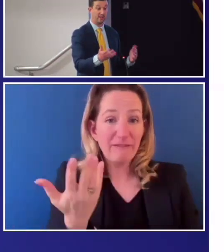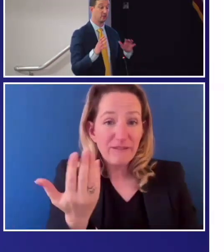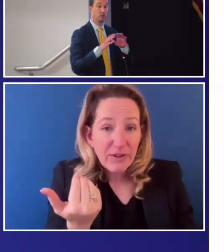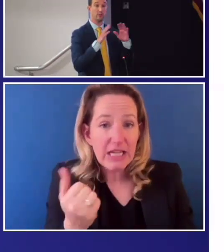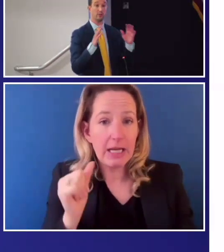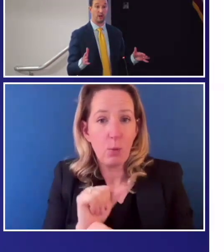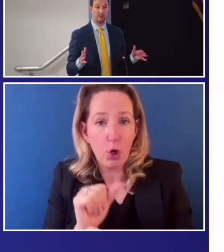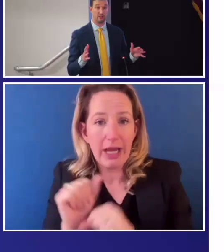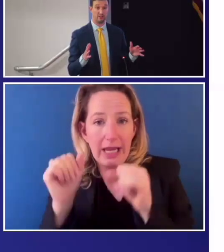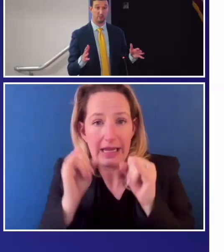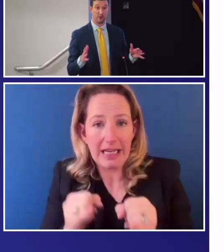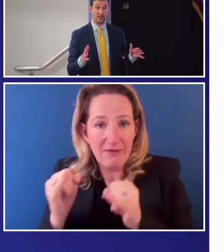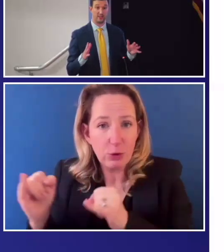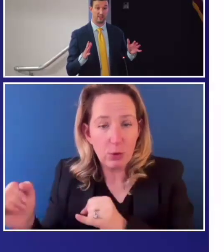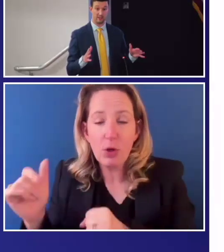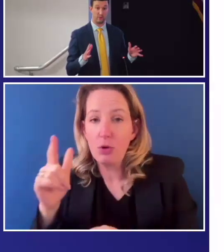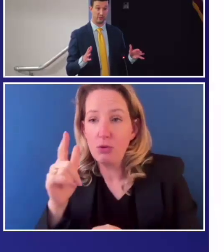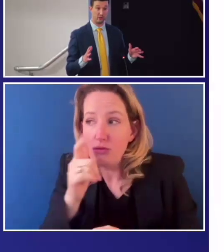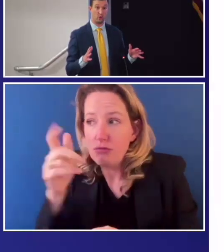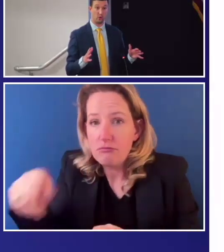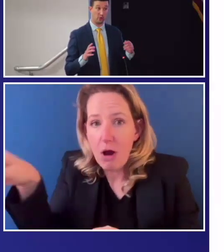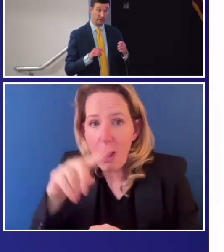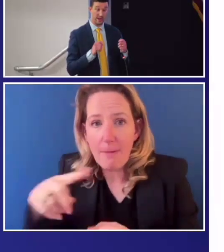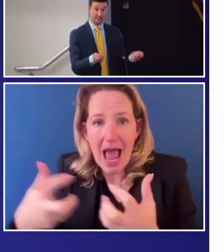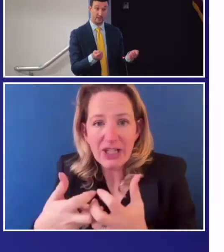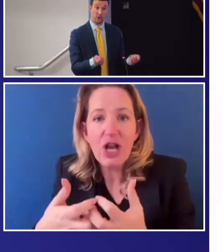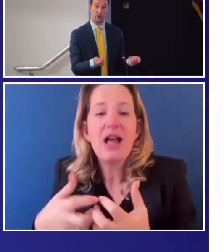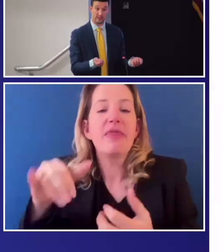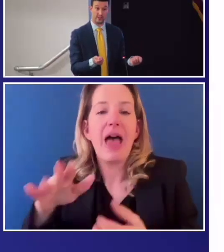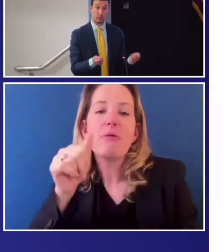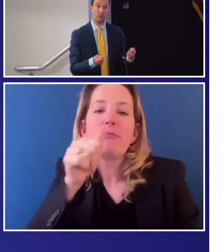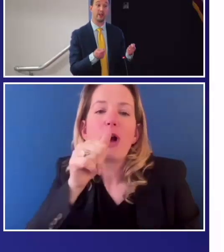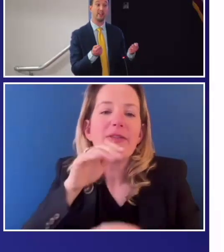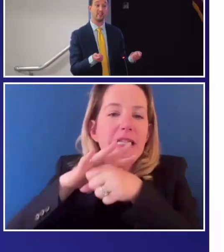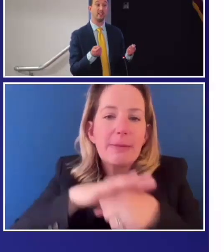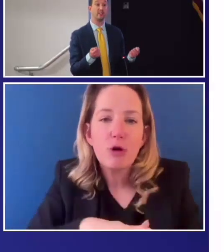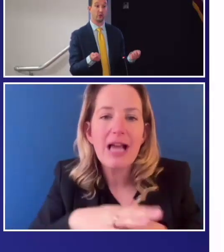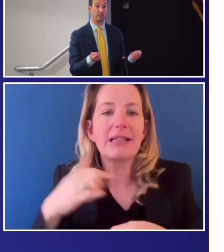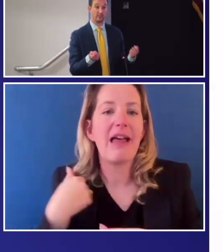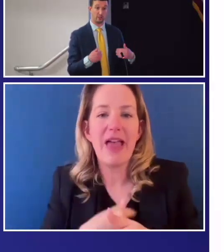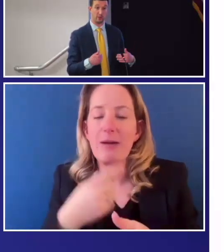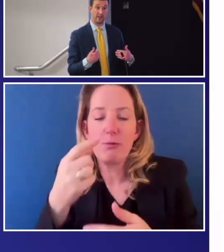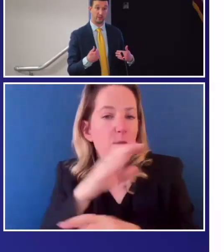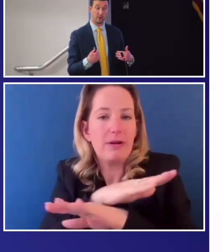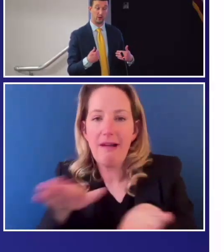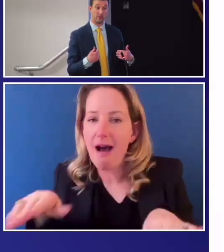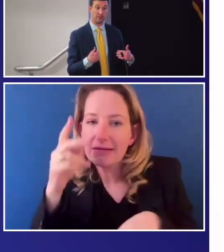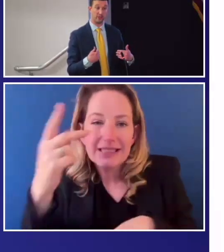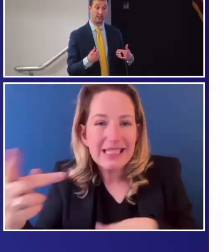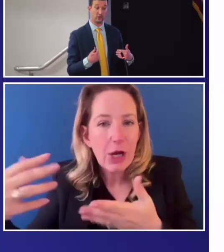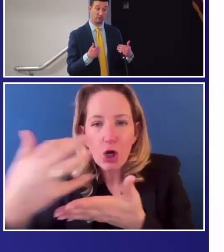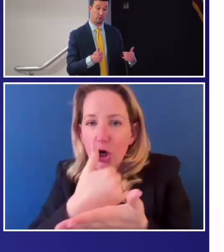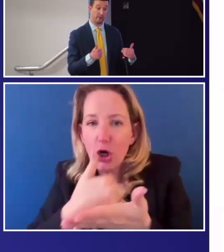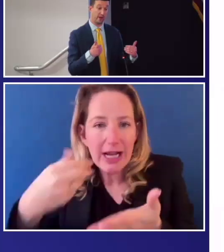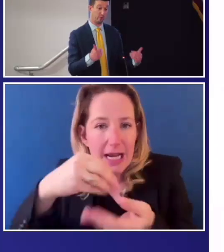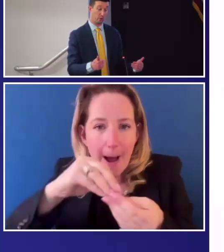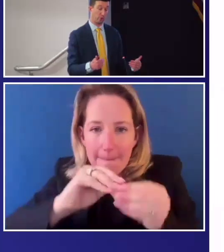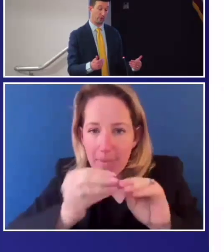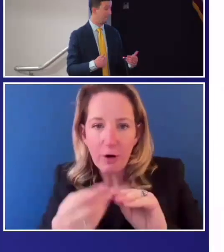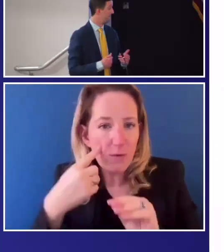that's going to be privacy suppressed. And therefore the cohort would not get an earnings number. We would not see an earnings number at the Department of Education for that program.